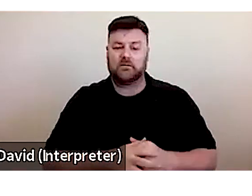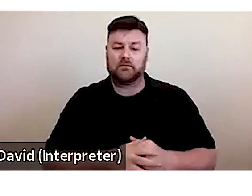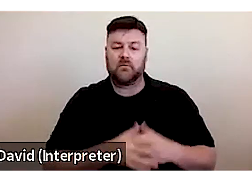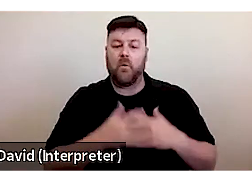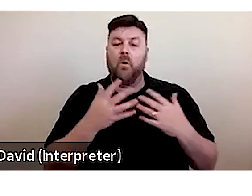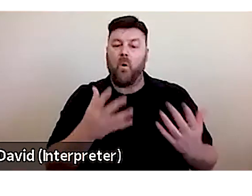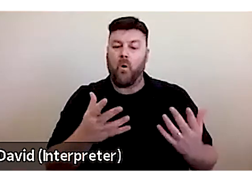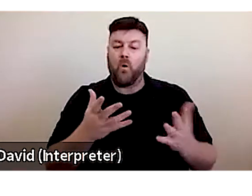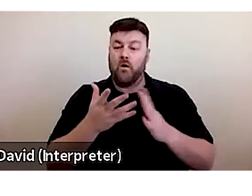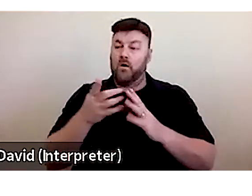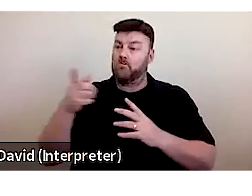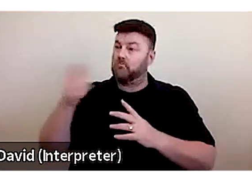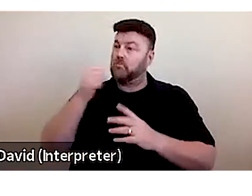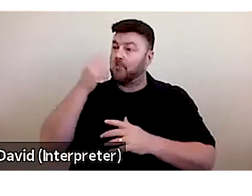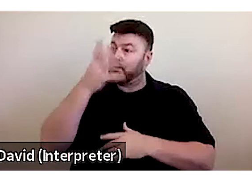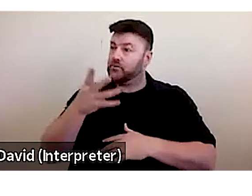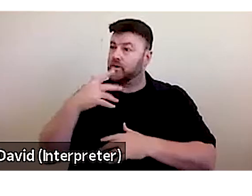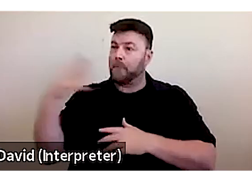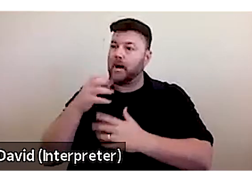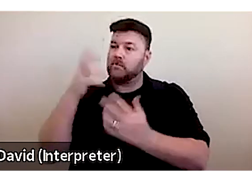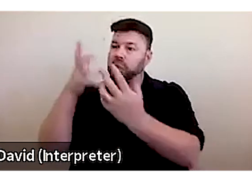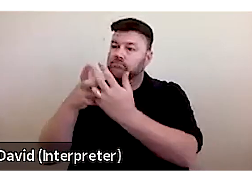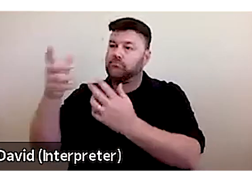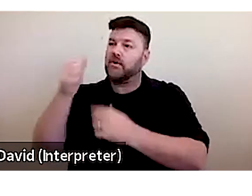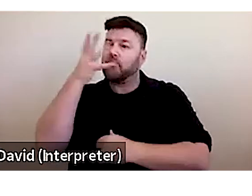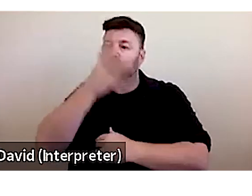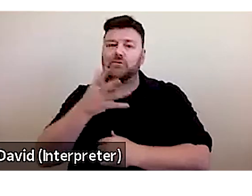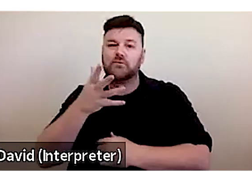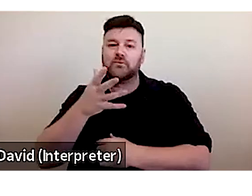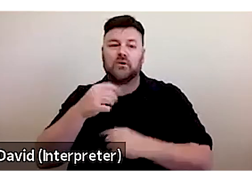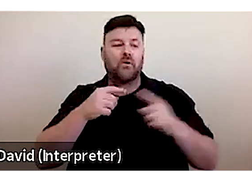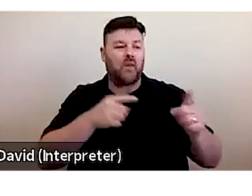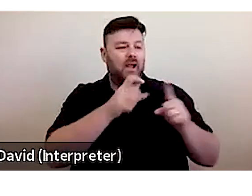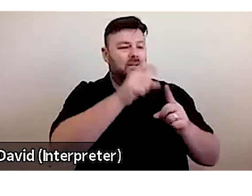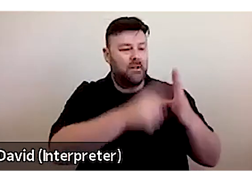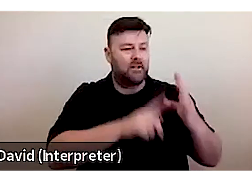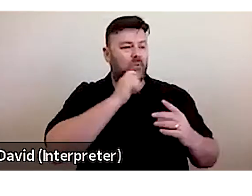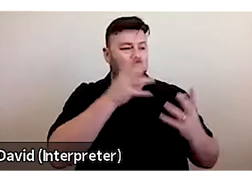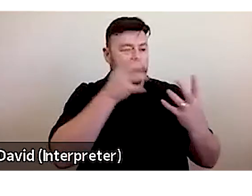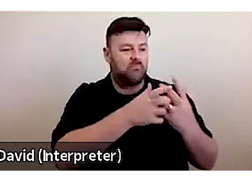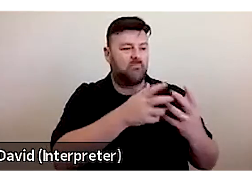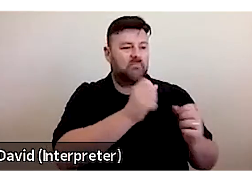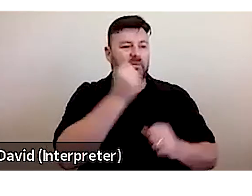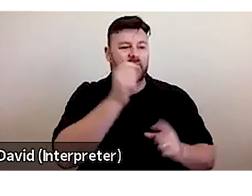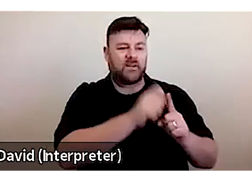show. All that that venue will have already done a disabled show or